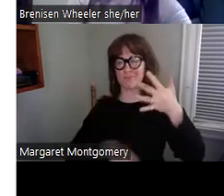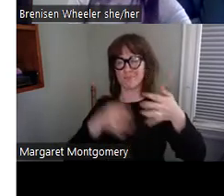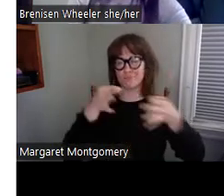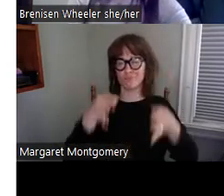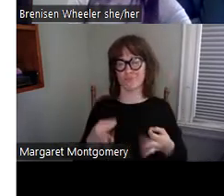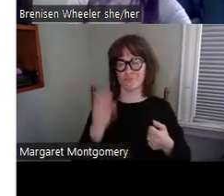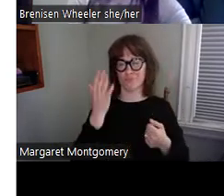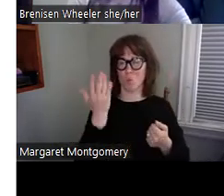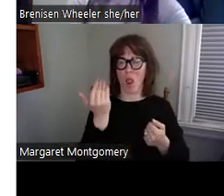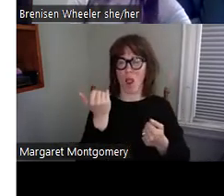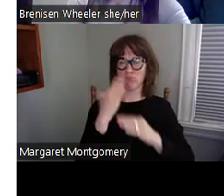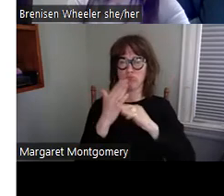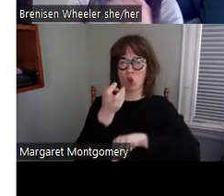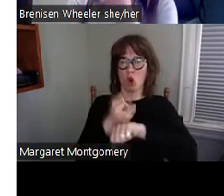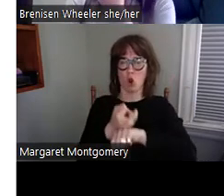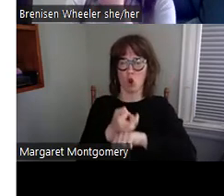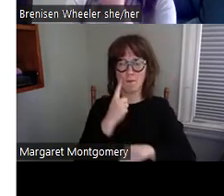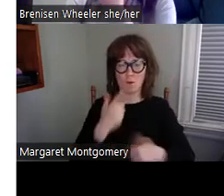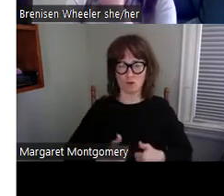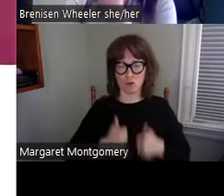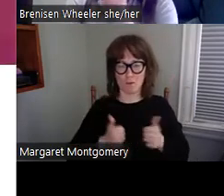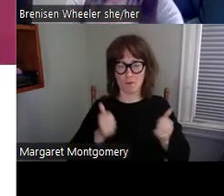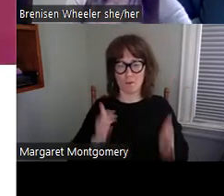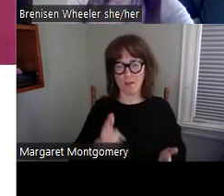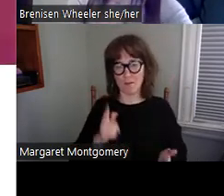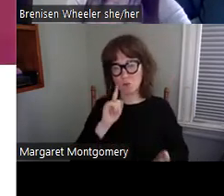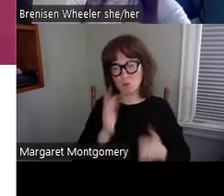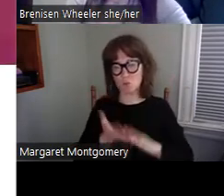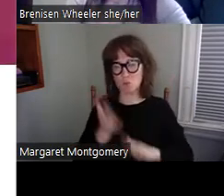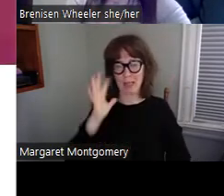hotline website. Alright. 13:11:01 Well, next 2 slides are with the